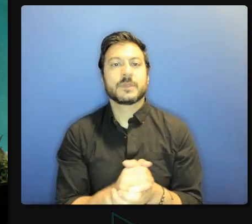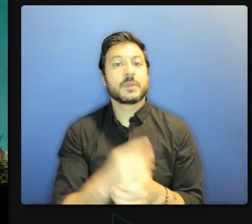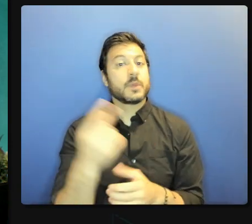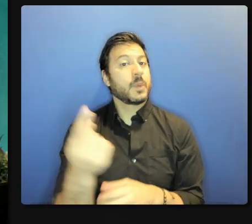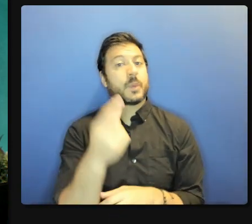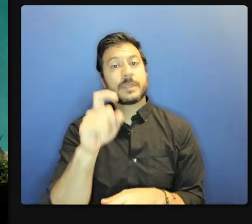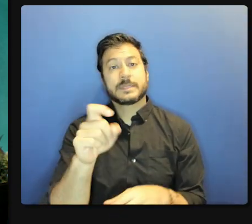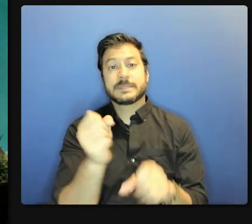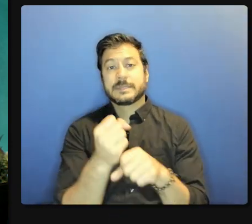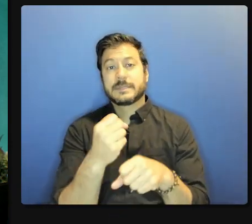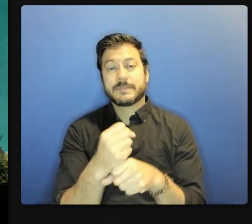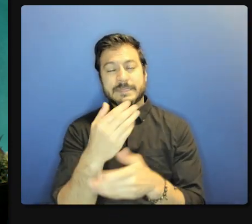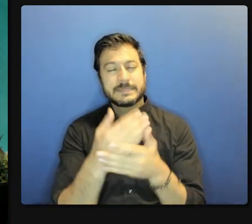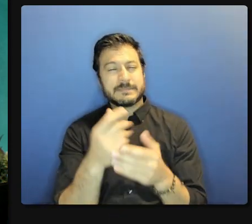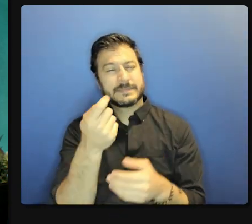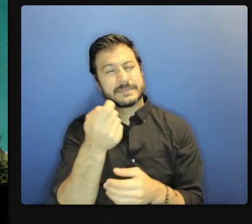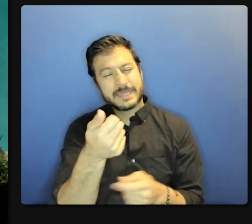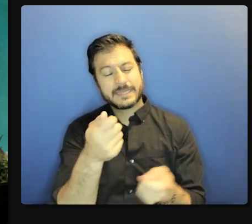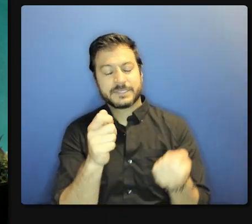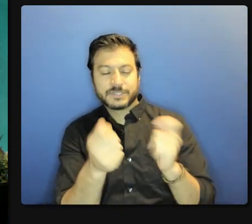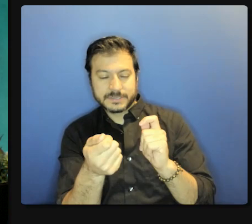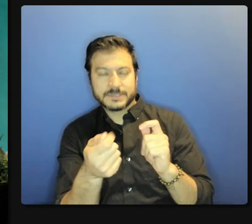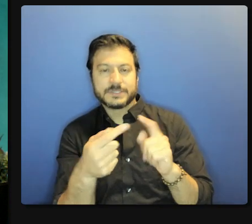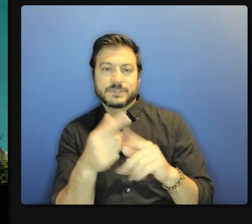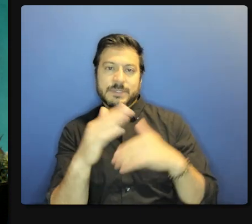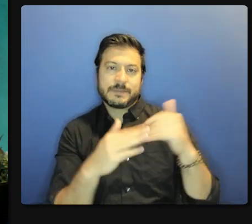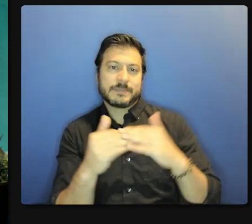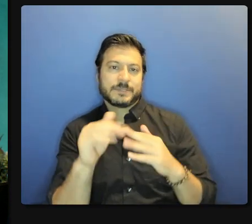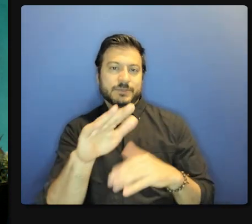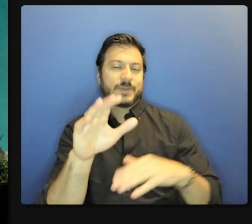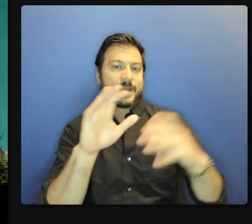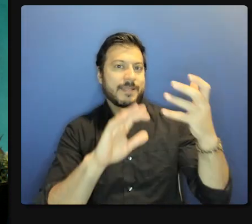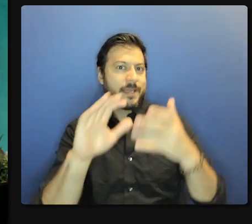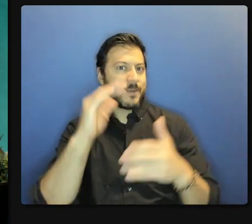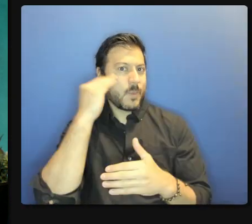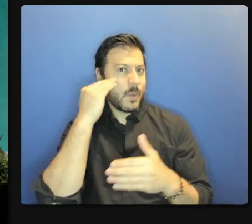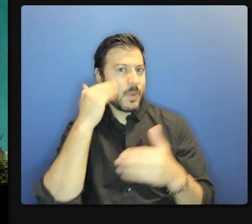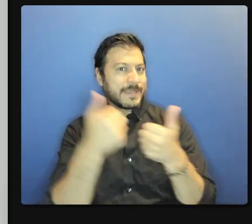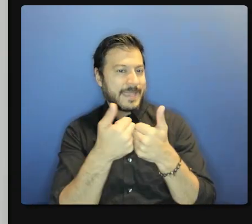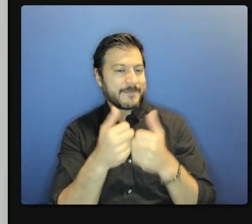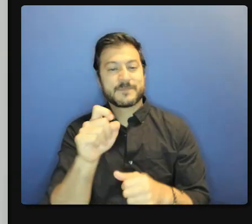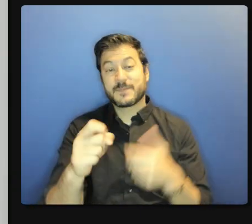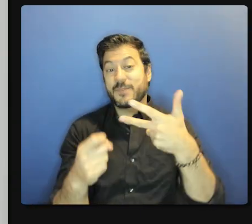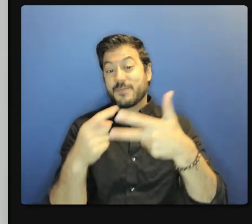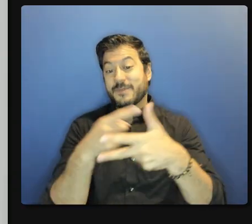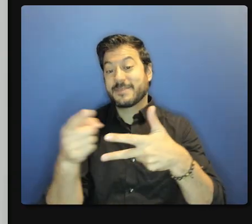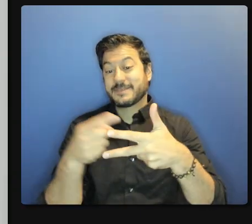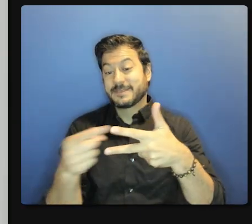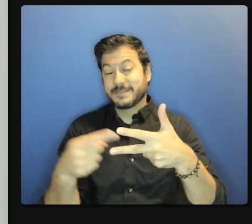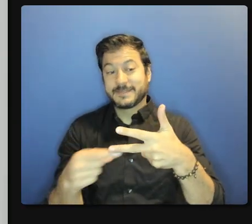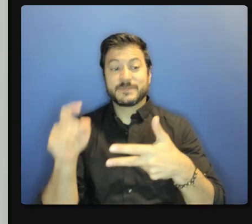Only some slight adjustments are needed to build your Cloud Aware game. You mainly need three things.